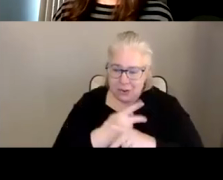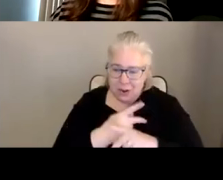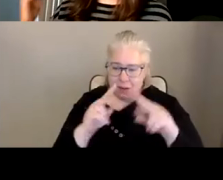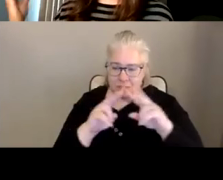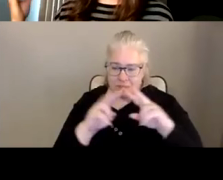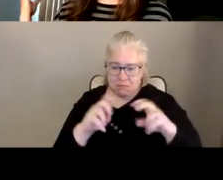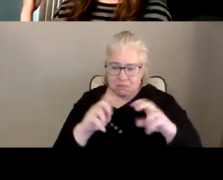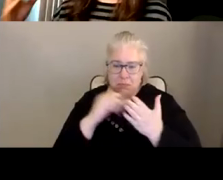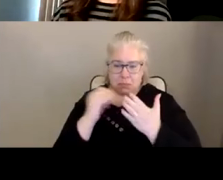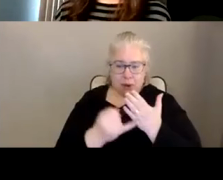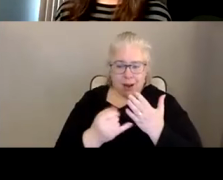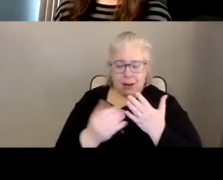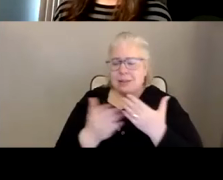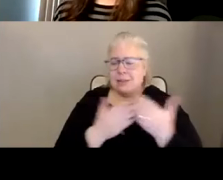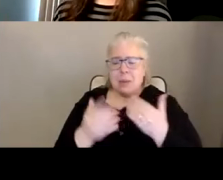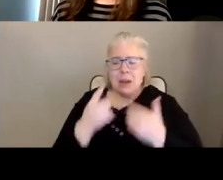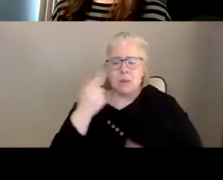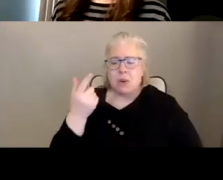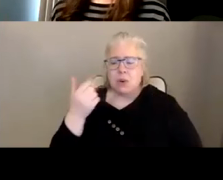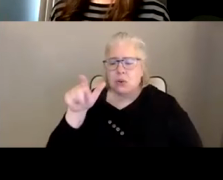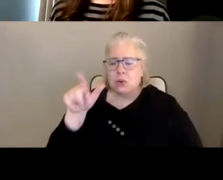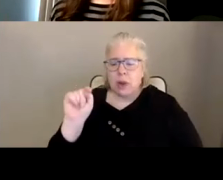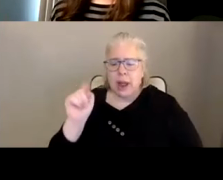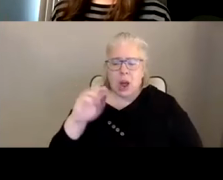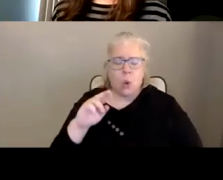or whether it's just for a quick flyer.